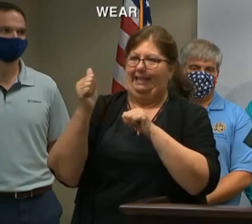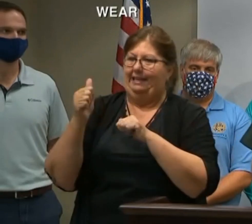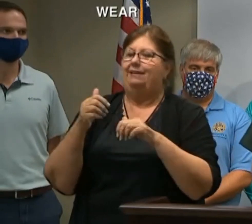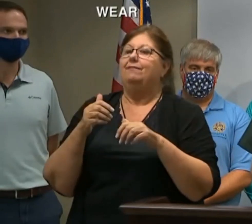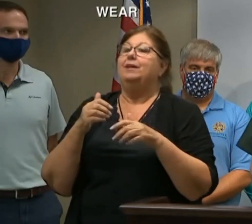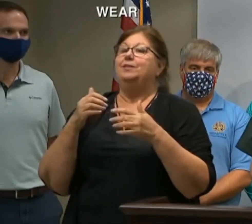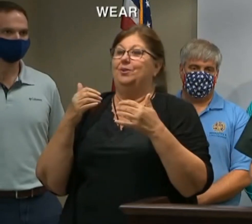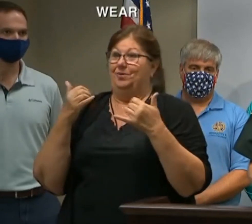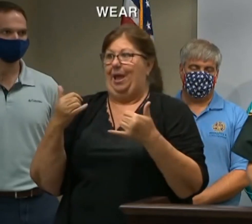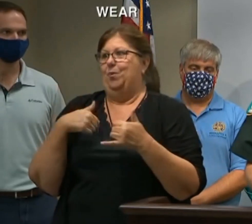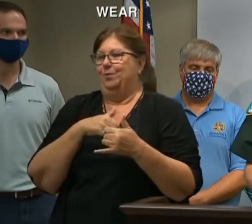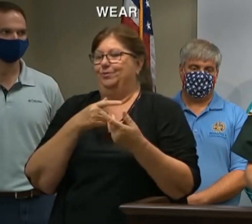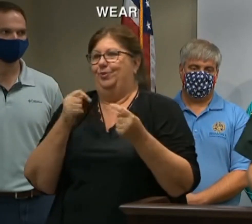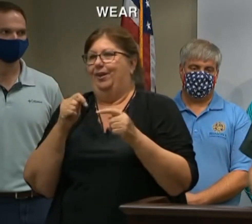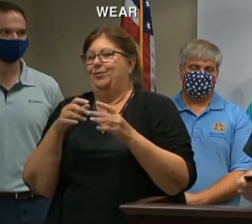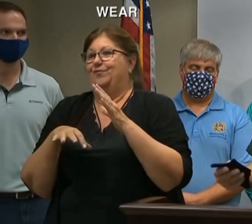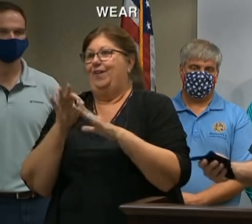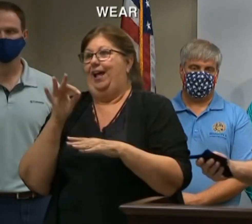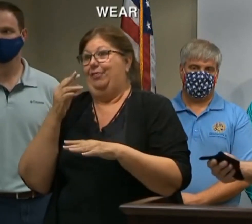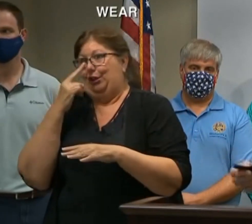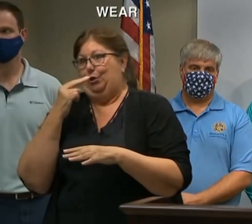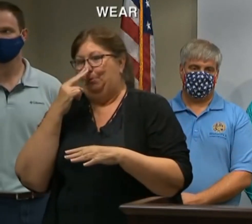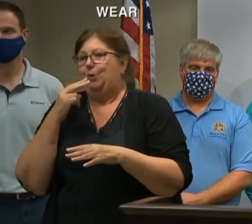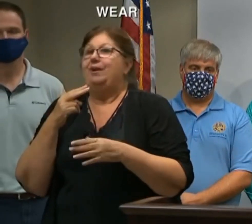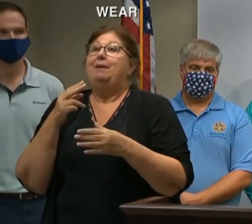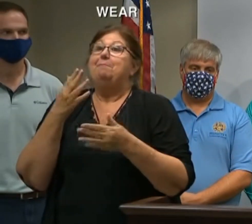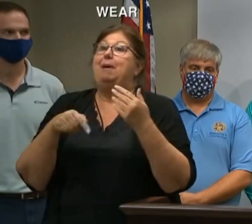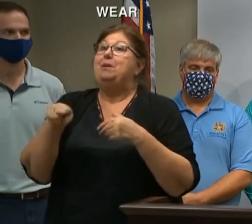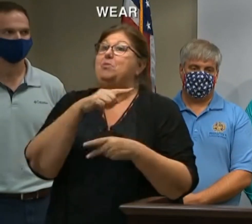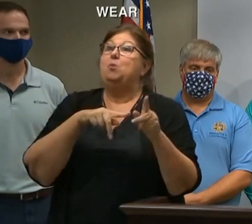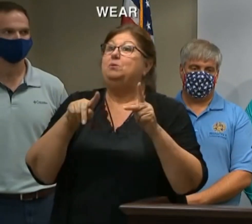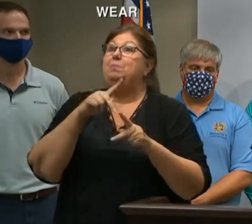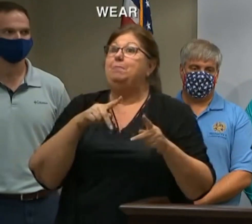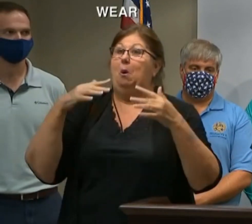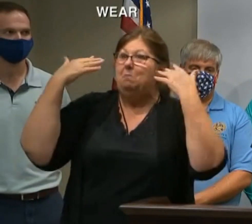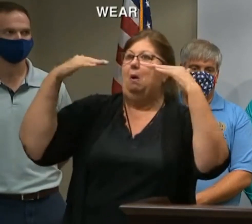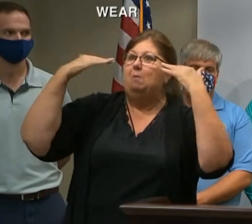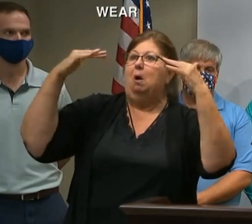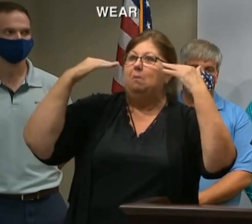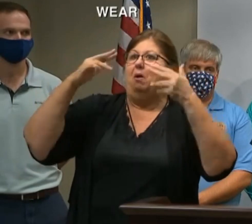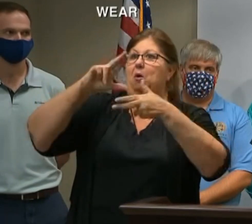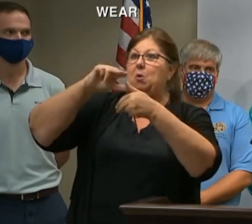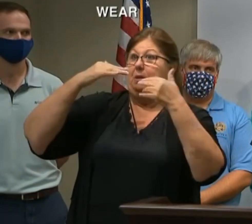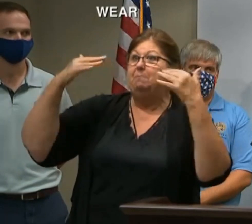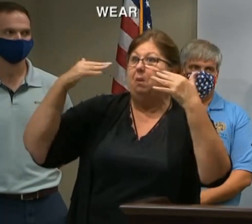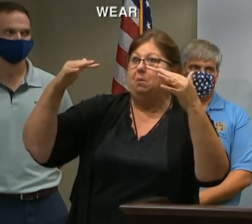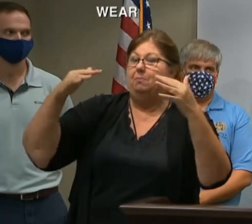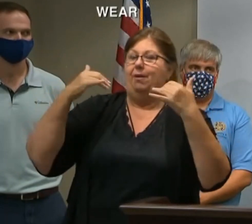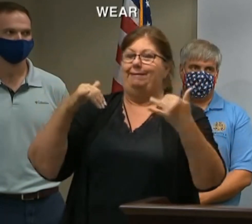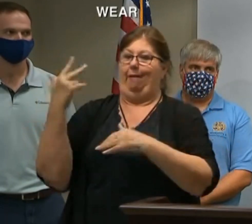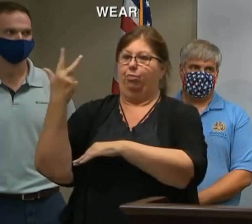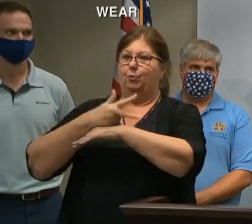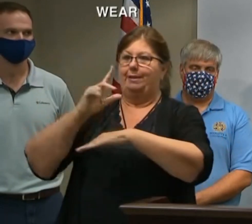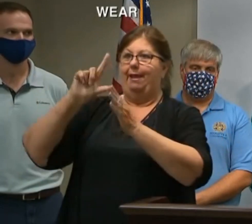humor in this situation they've sobered up and decided this wasn't such a good idea and so now their families worried about